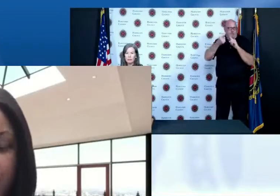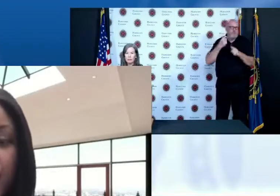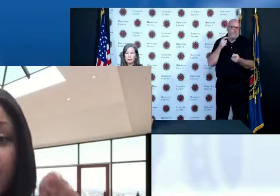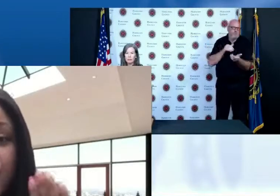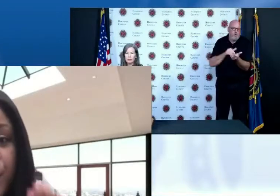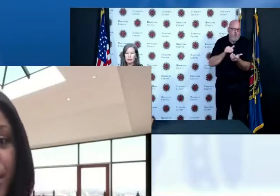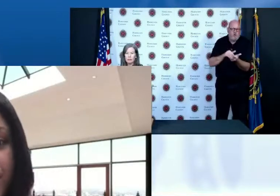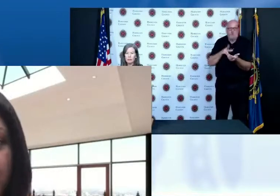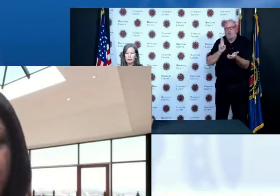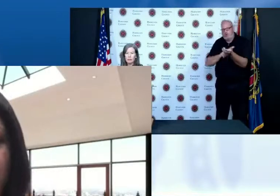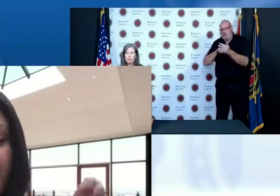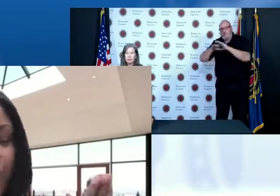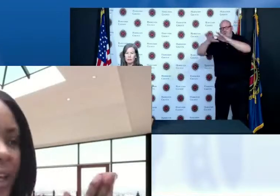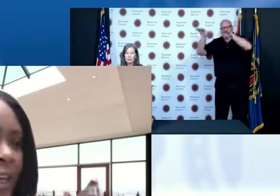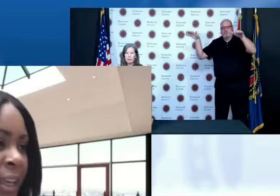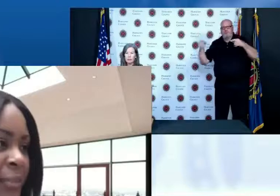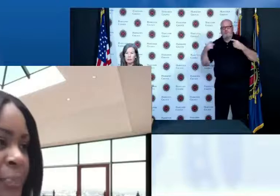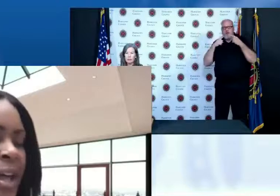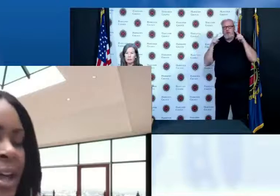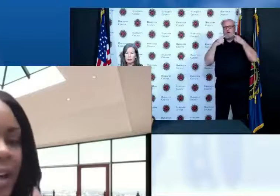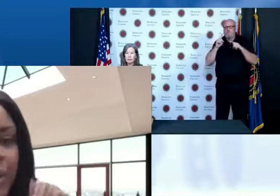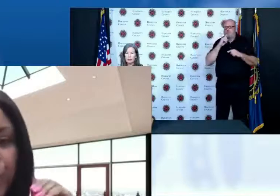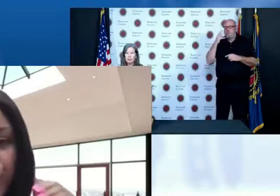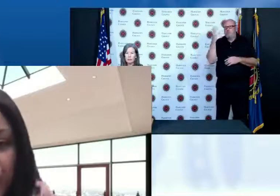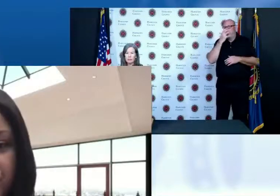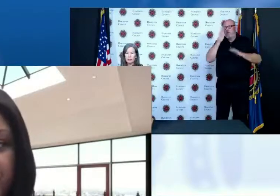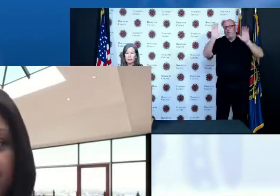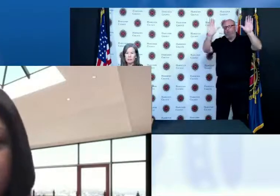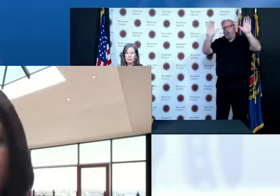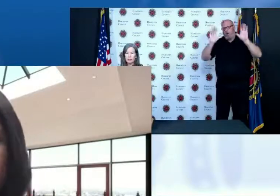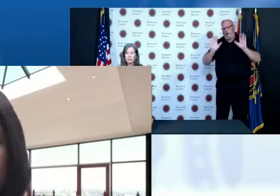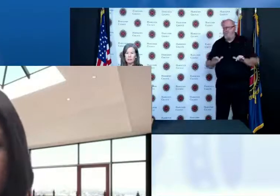and it just was awesome came right in I had already been pre-registered I drove right up